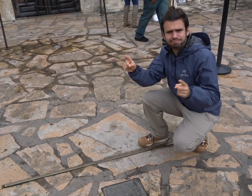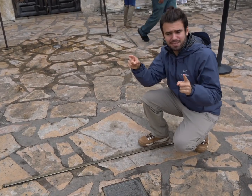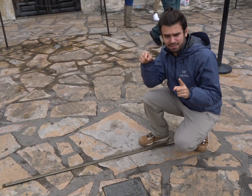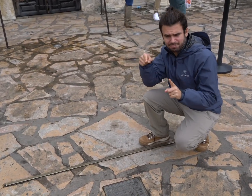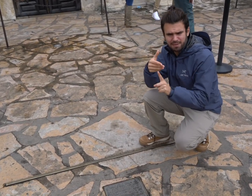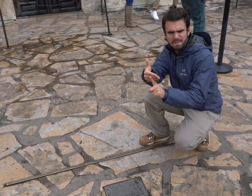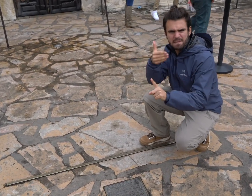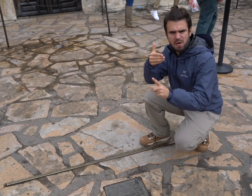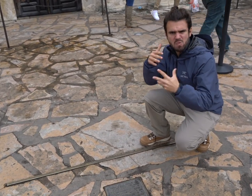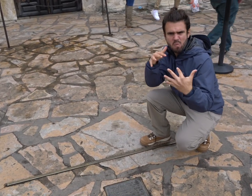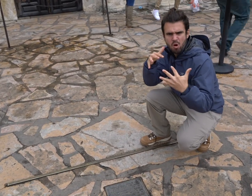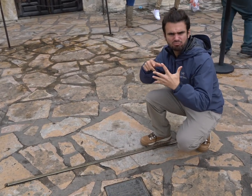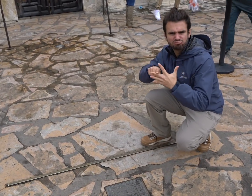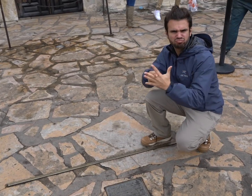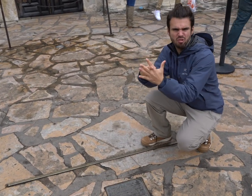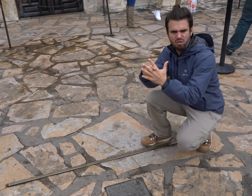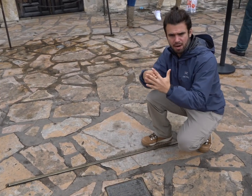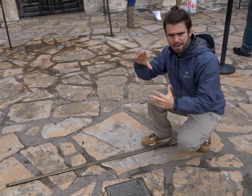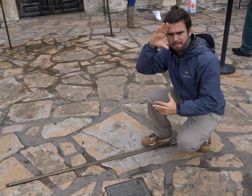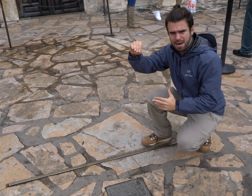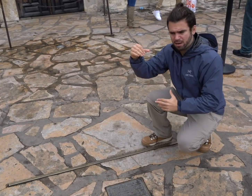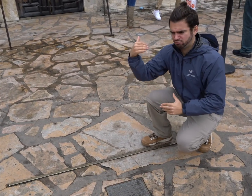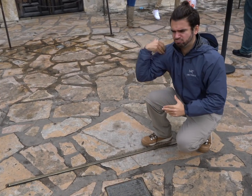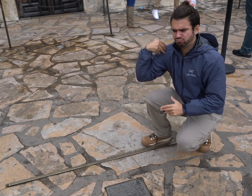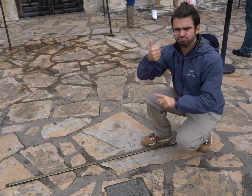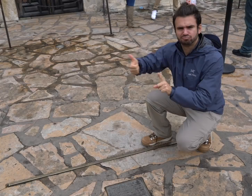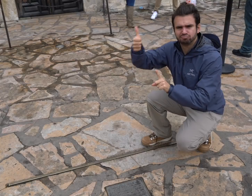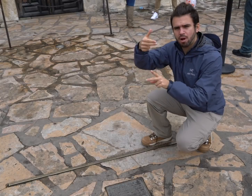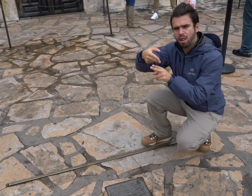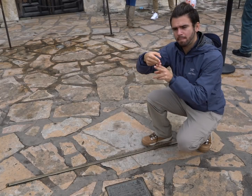It's a famous short story. It happened before the war starts.